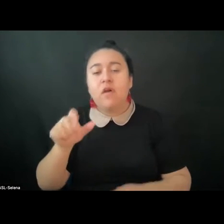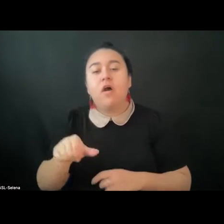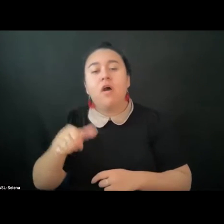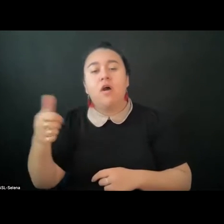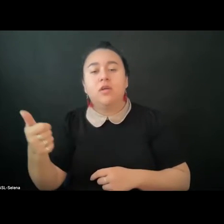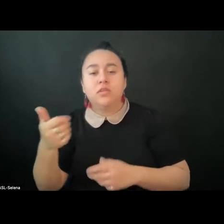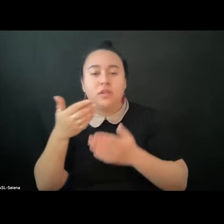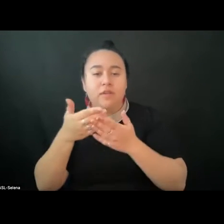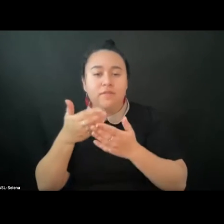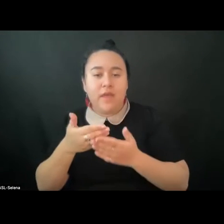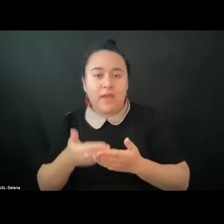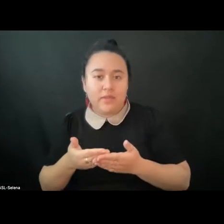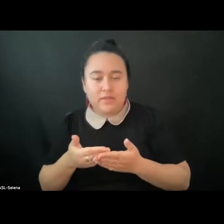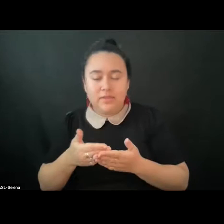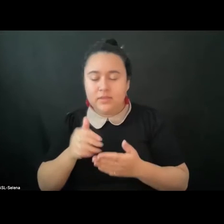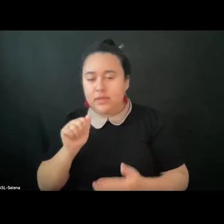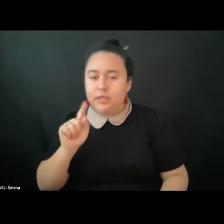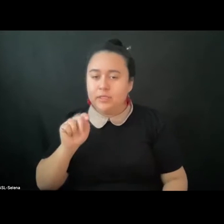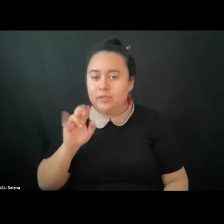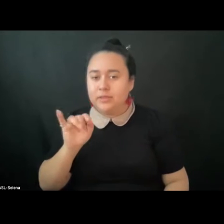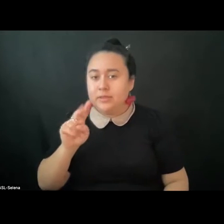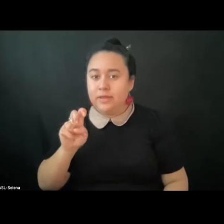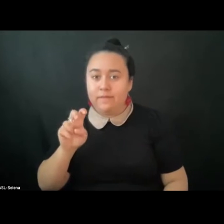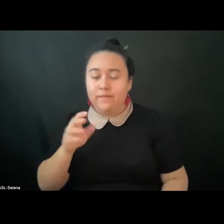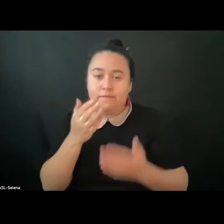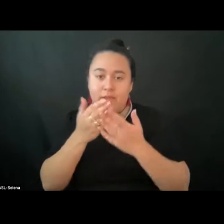our attention, the enterprise fund comes out of this moment.